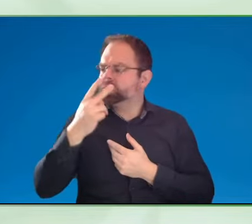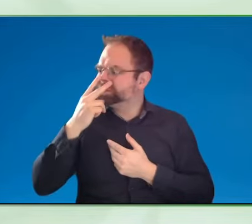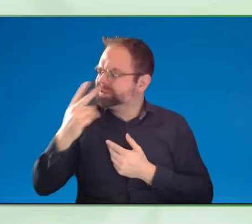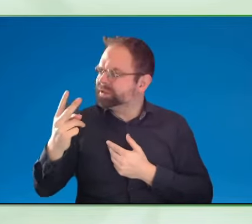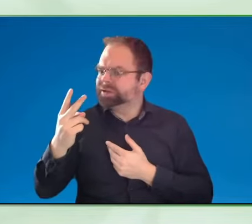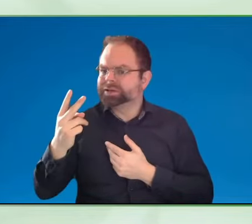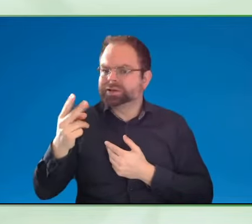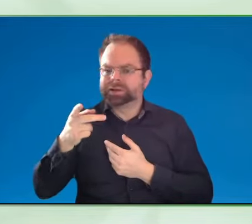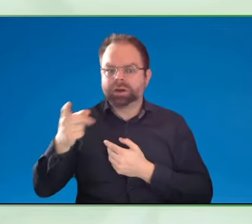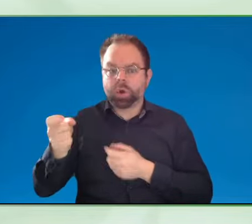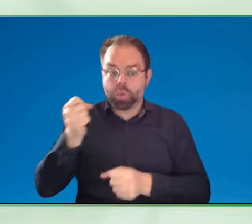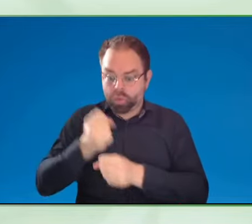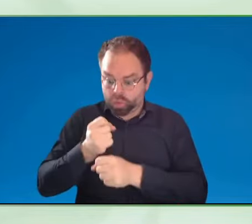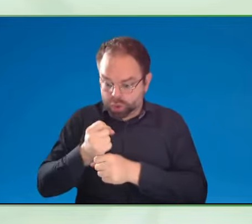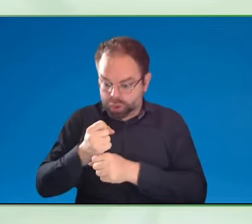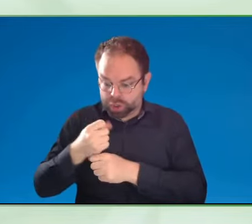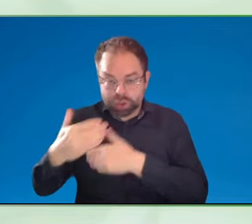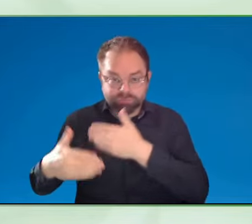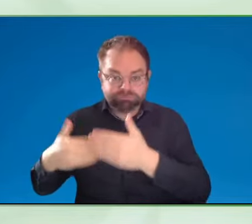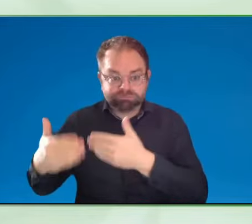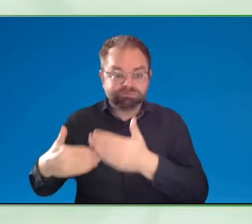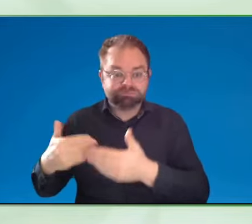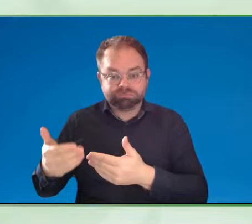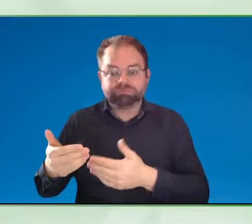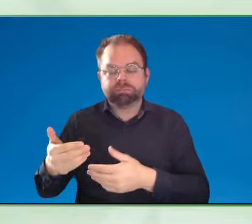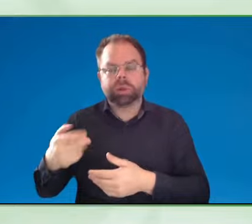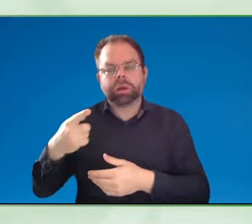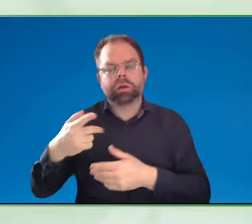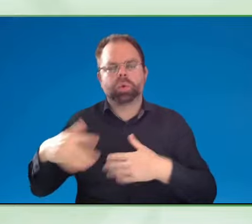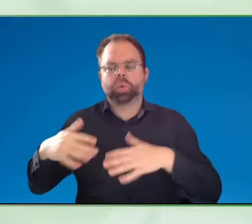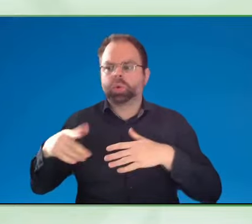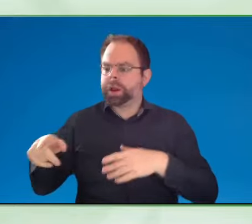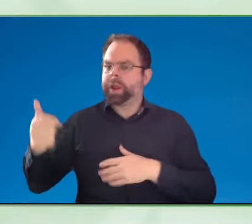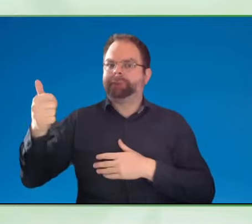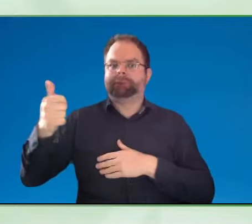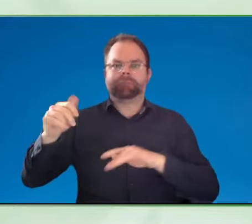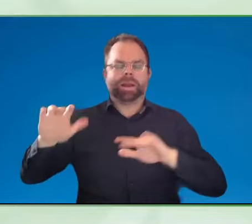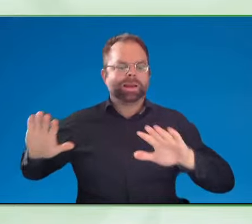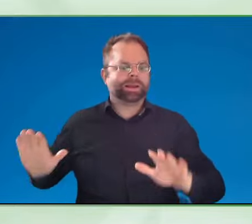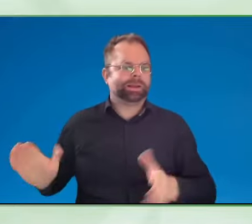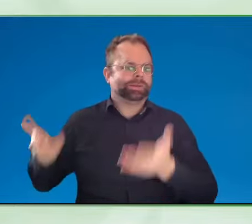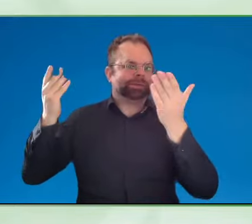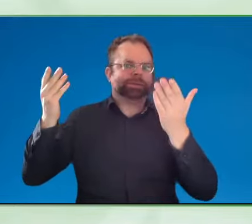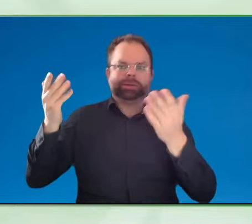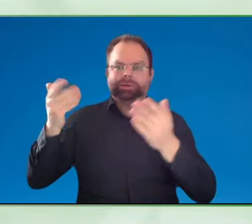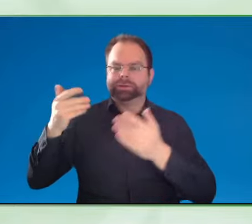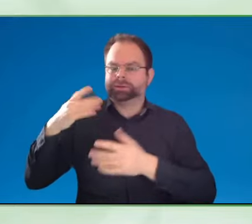Asking for help.